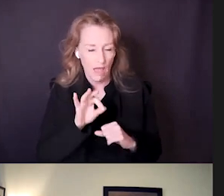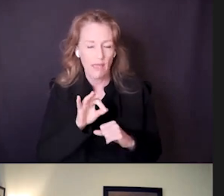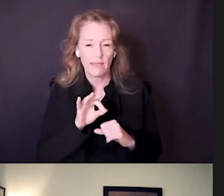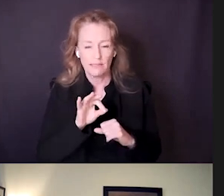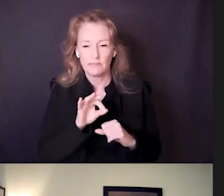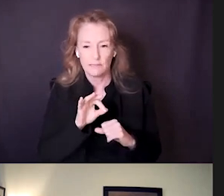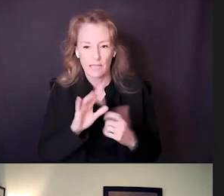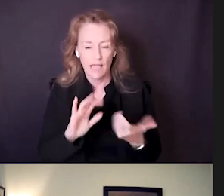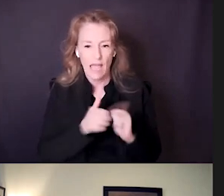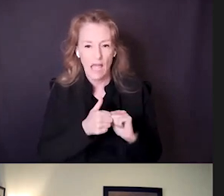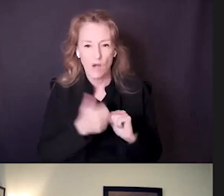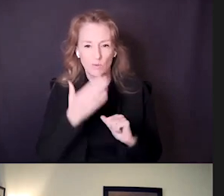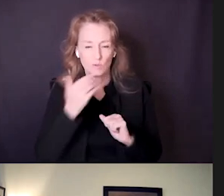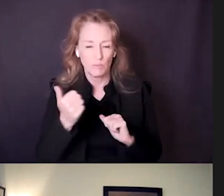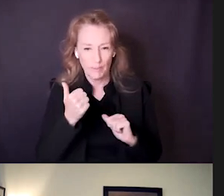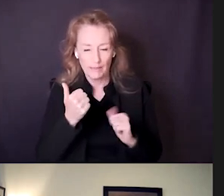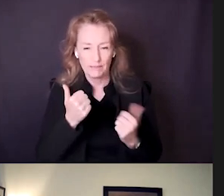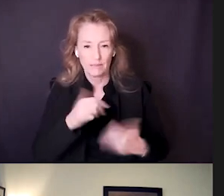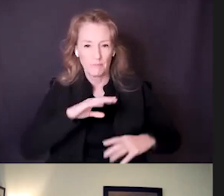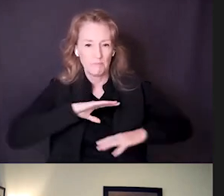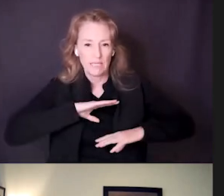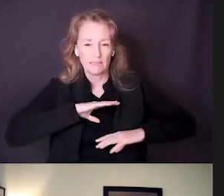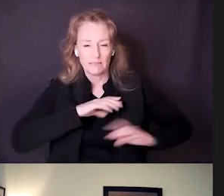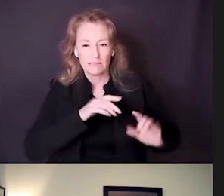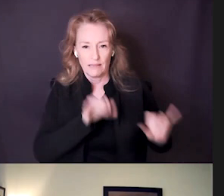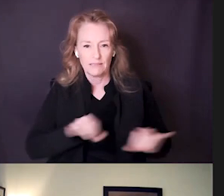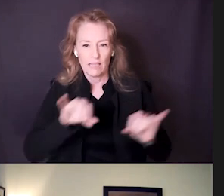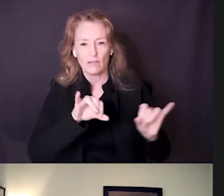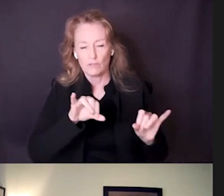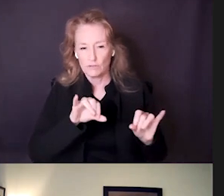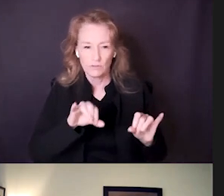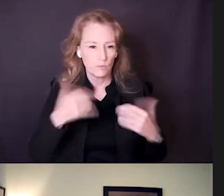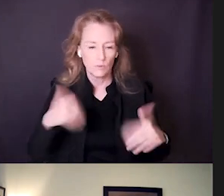THE CAPACITY NEEDED IS GREAT.